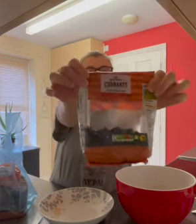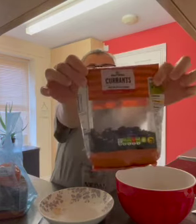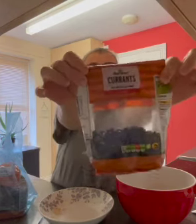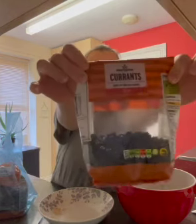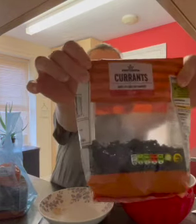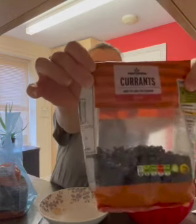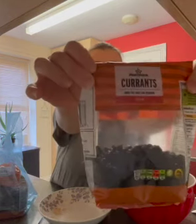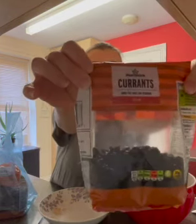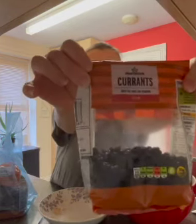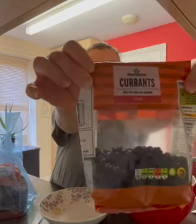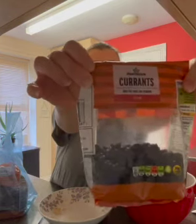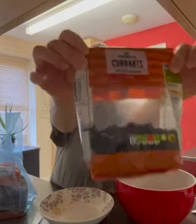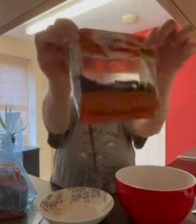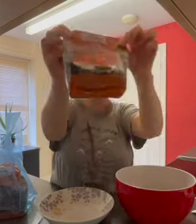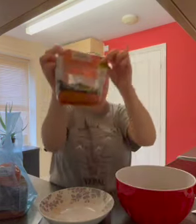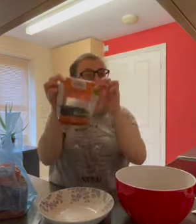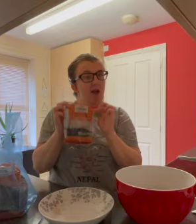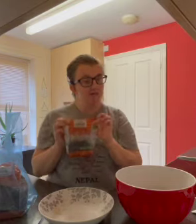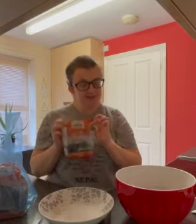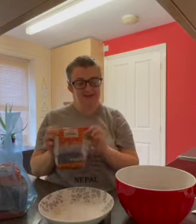Currants,